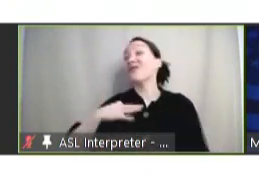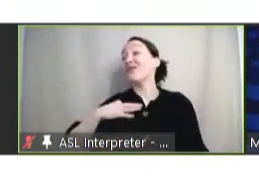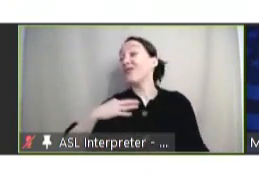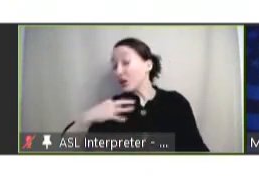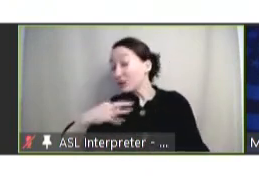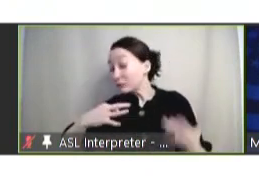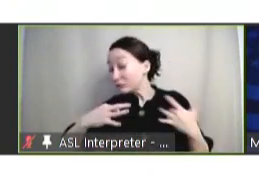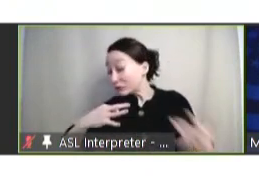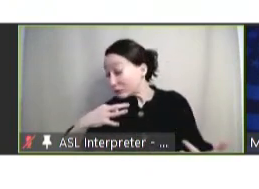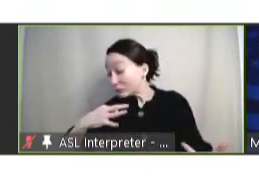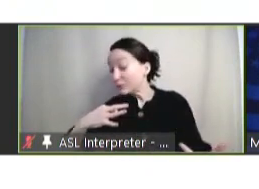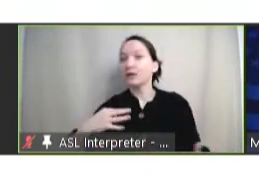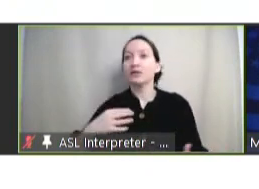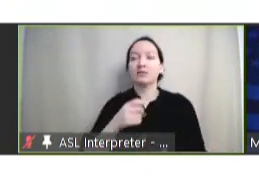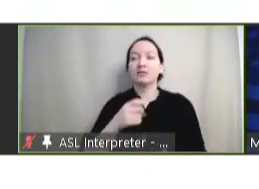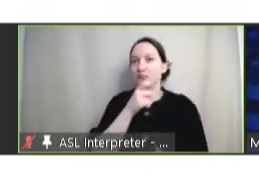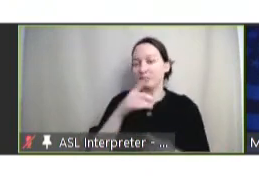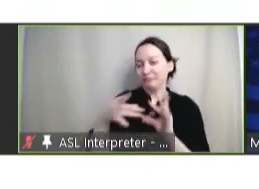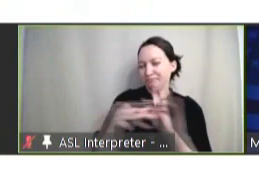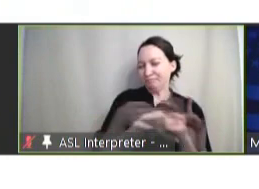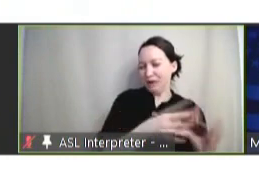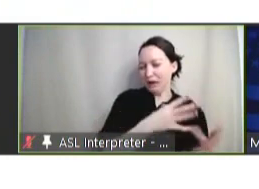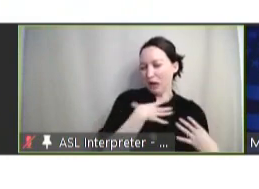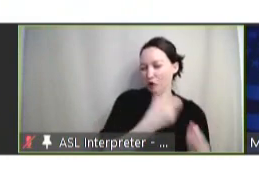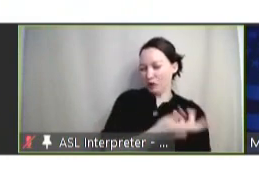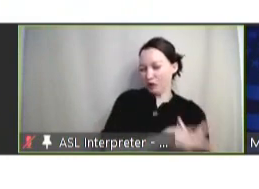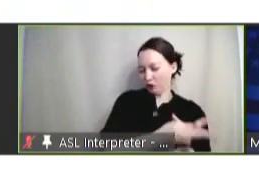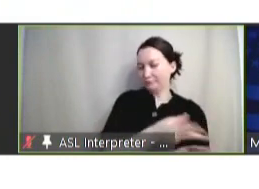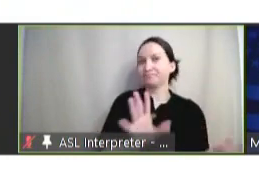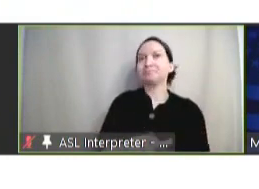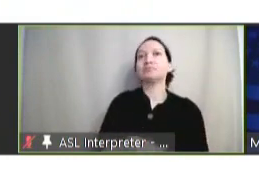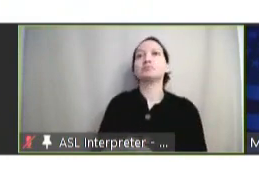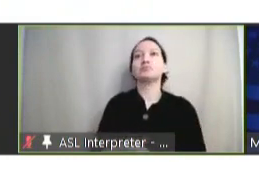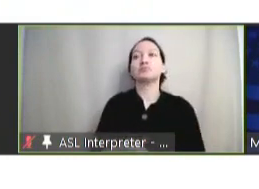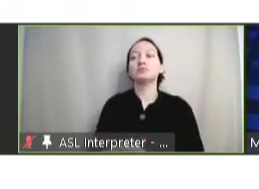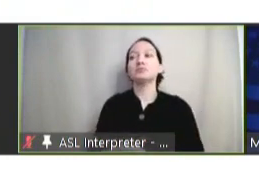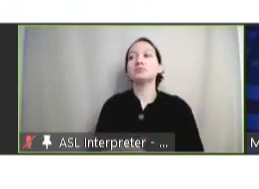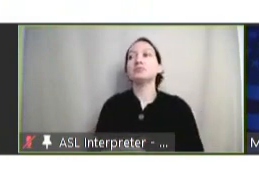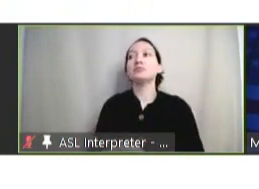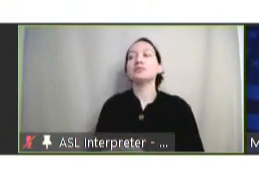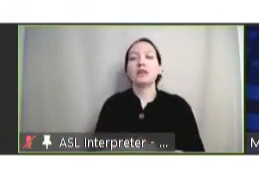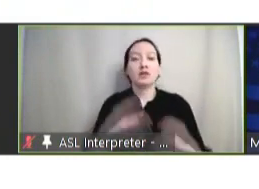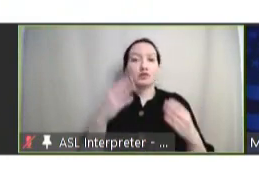know of outside of the health care community. And you know, I don't know what the uptake